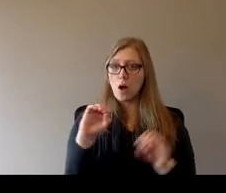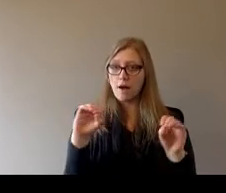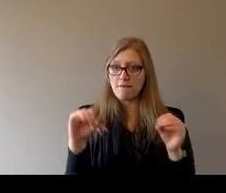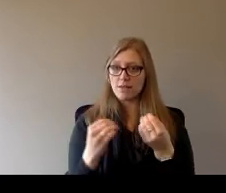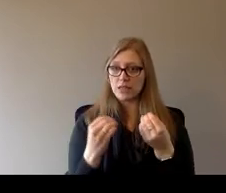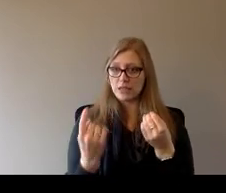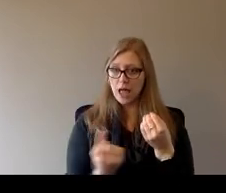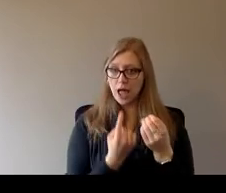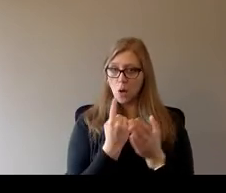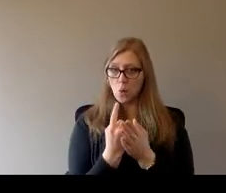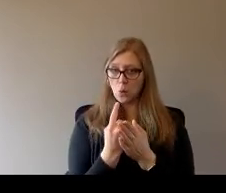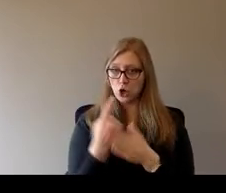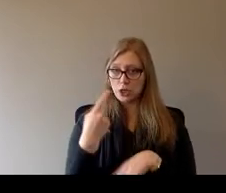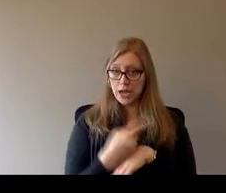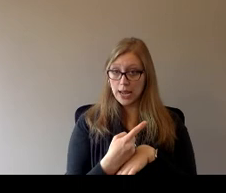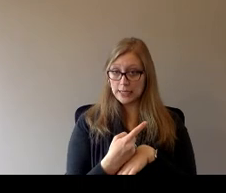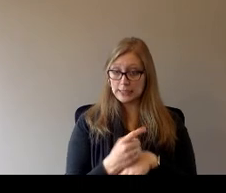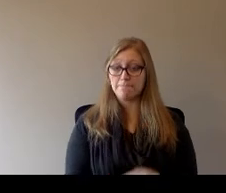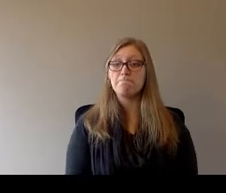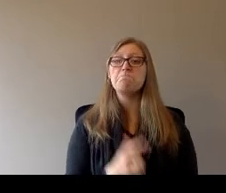Now let me explain and read what this means.